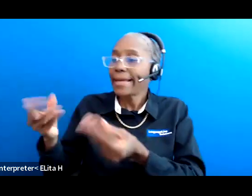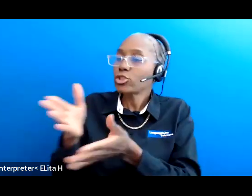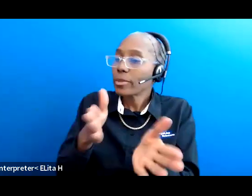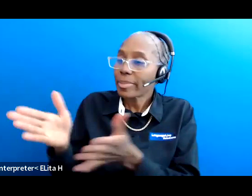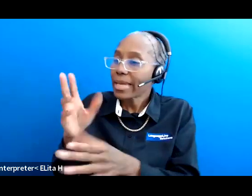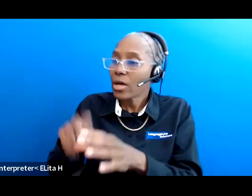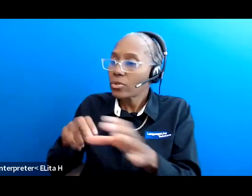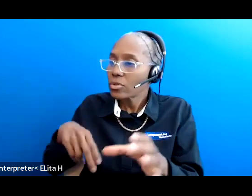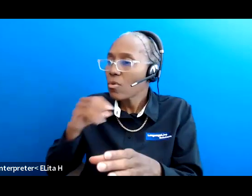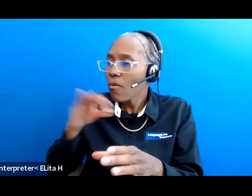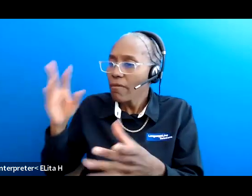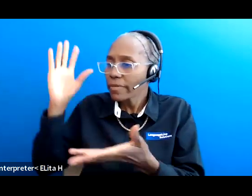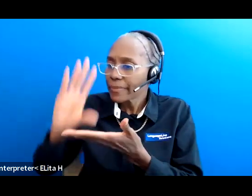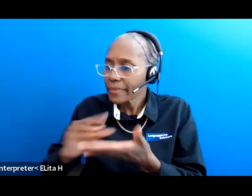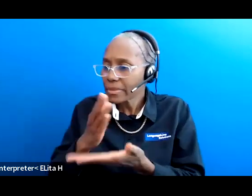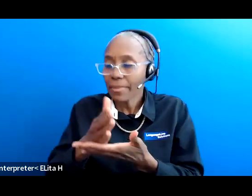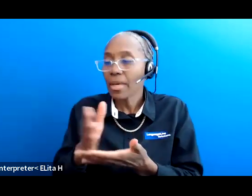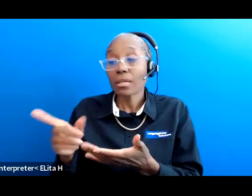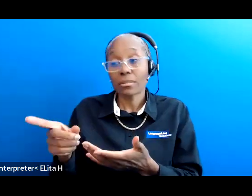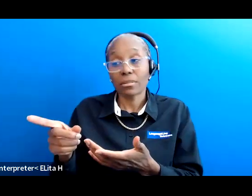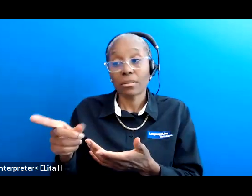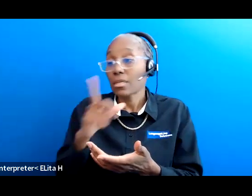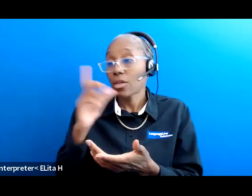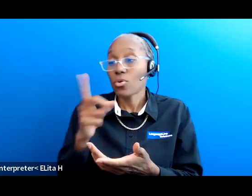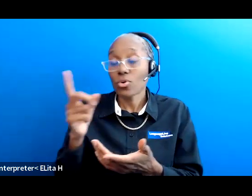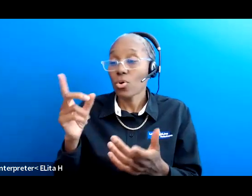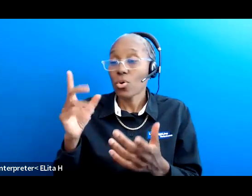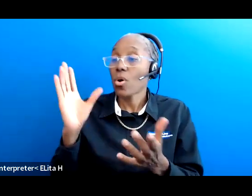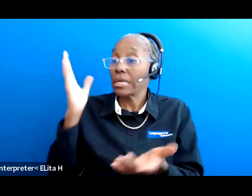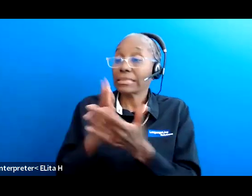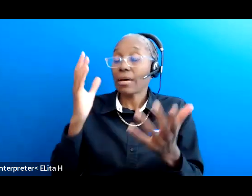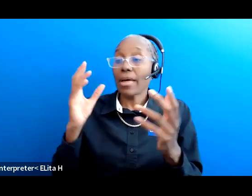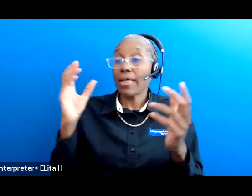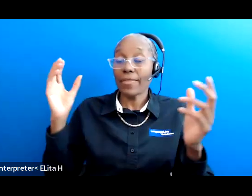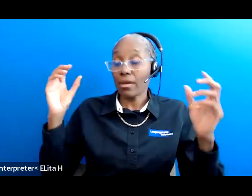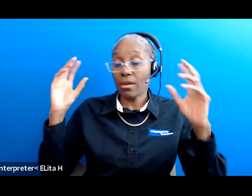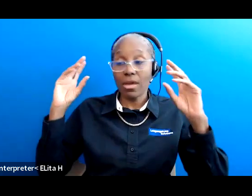"Yes, I'm going to do it.” And I say, “Now don't go cold turkey. Whatever you do, don't go cold turkey.